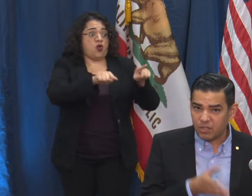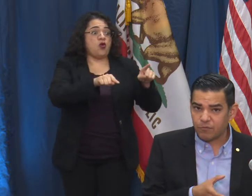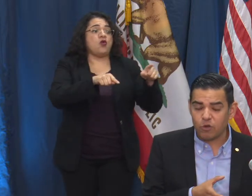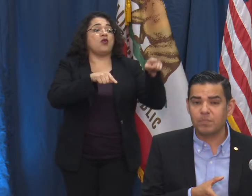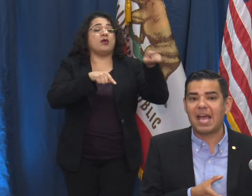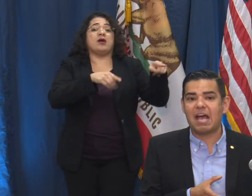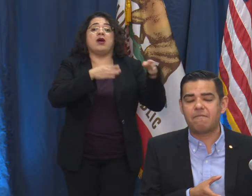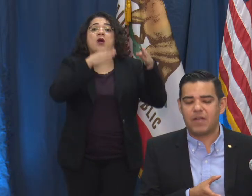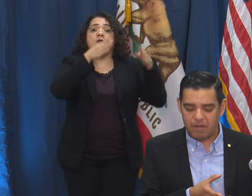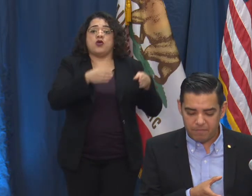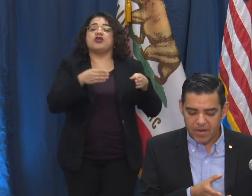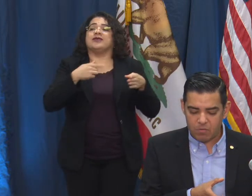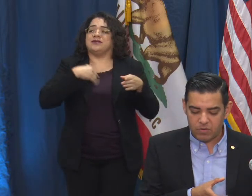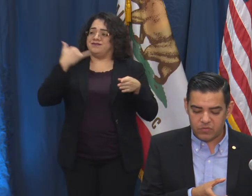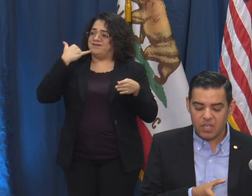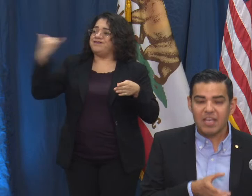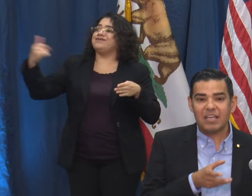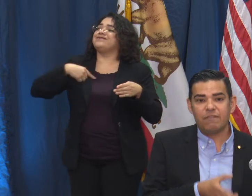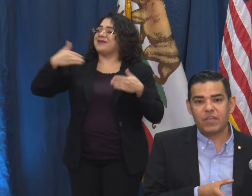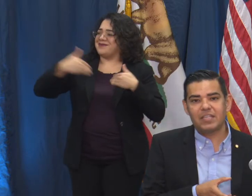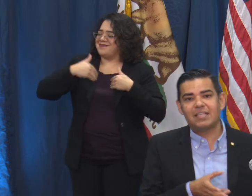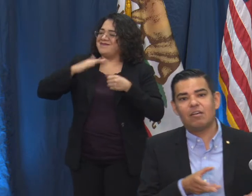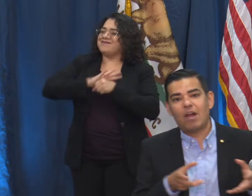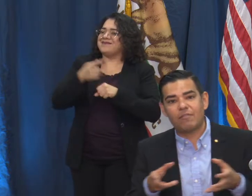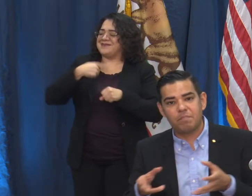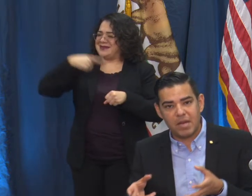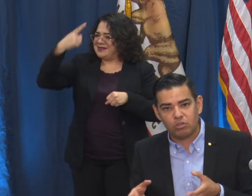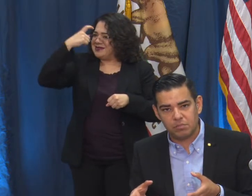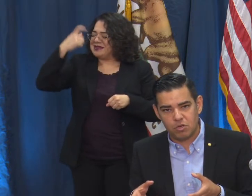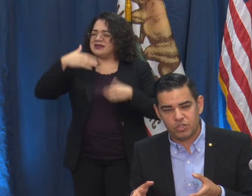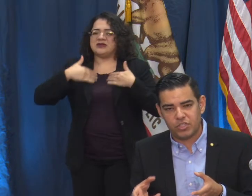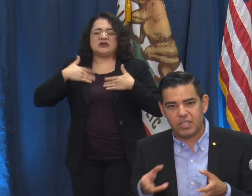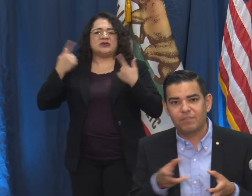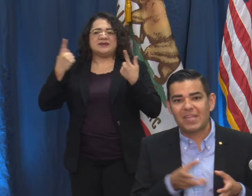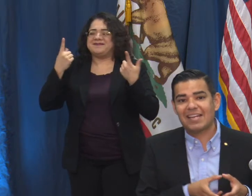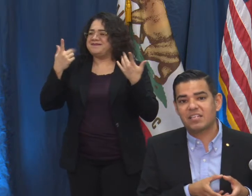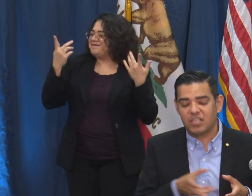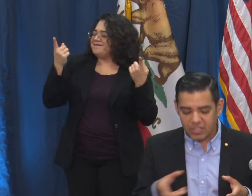confirmed to have the virus if they need or have a medical emergency and need to